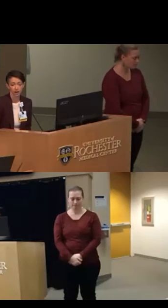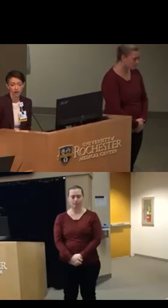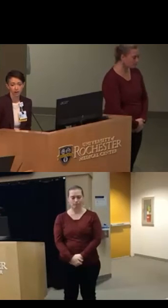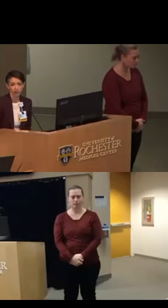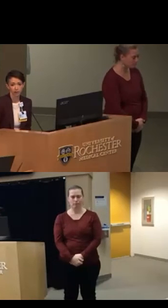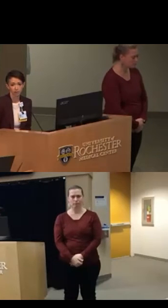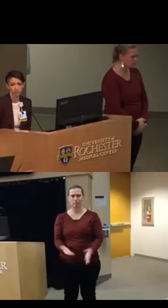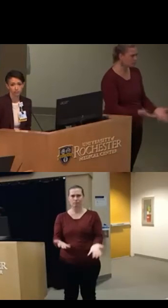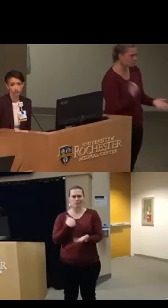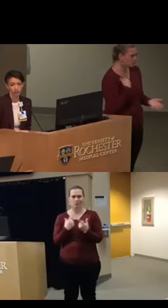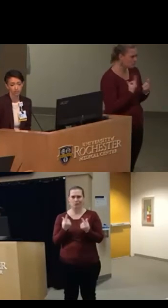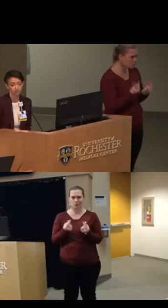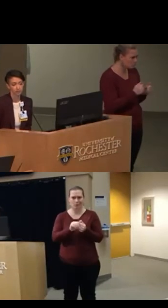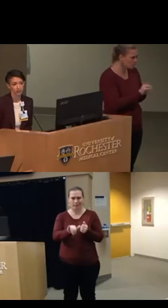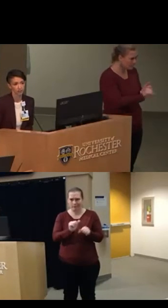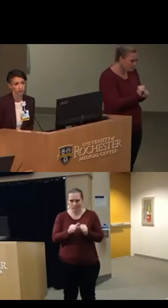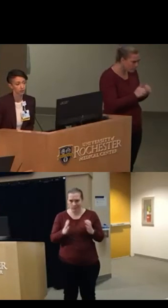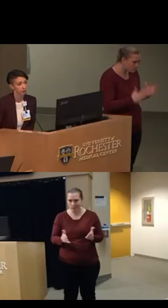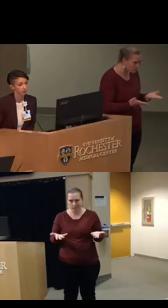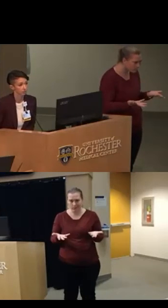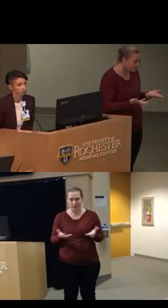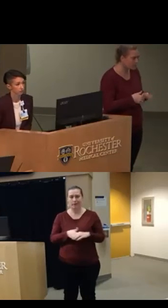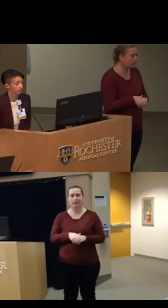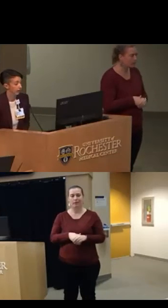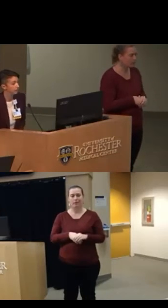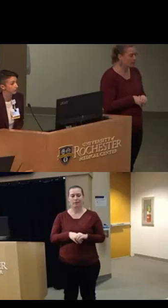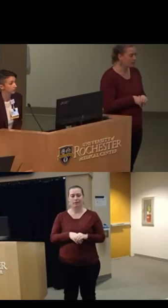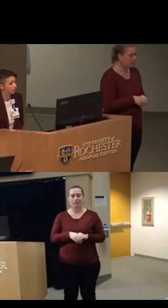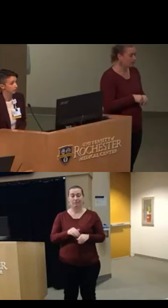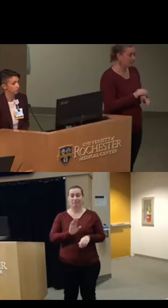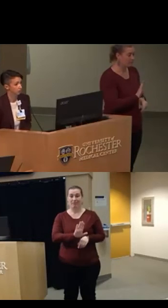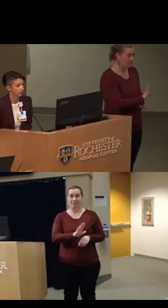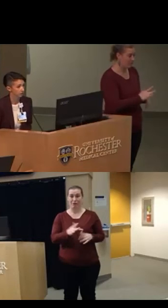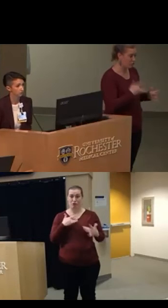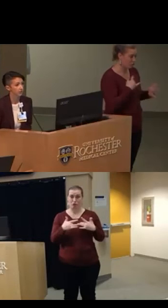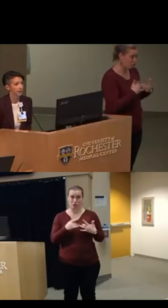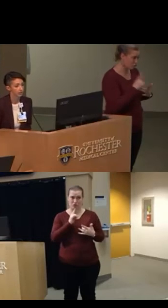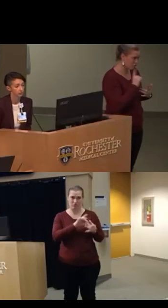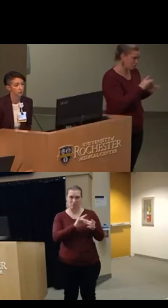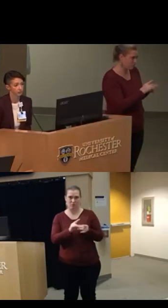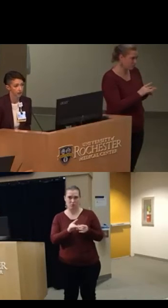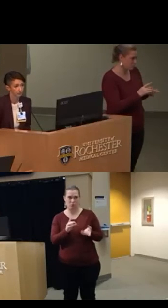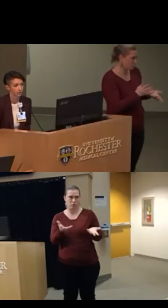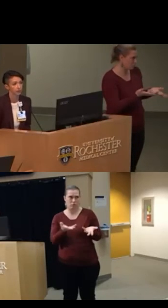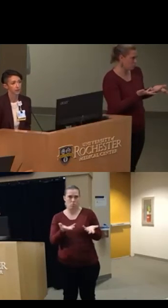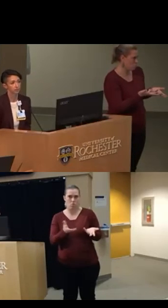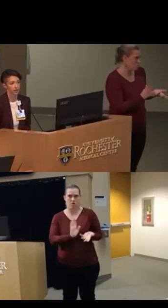are um related to their the realities of their workplace the realities of low Staffing of lack